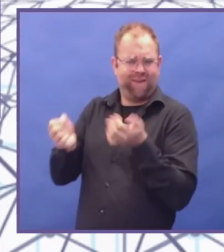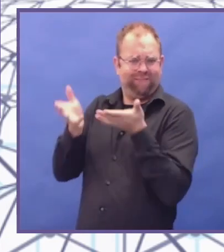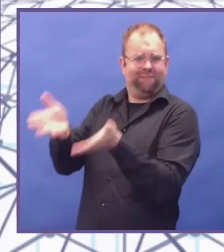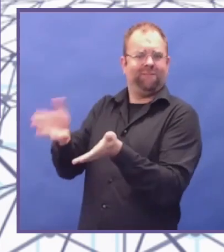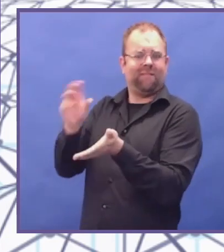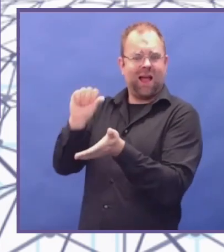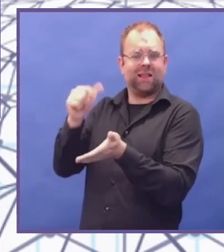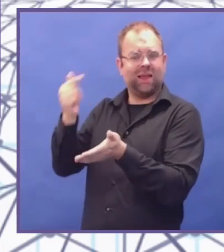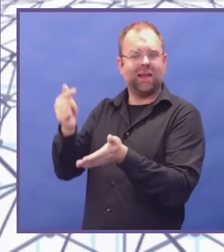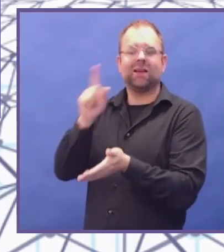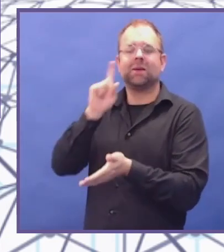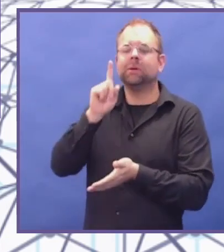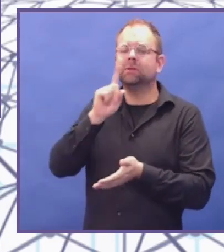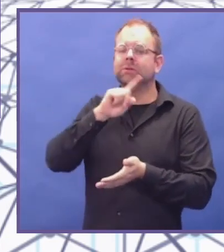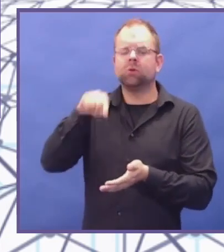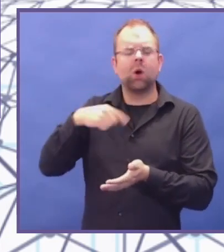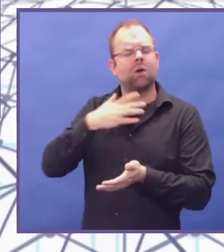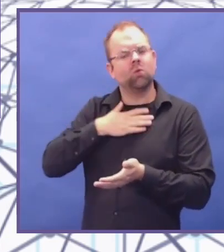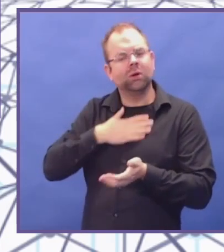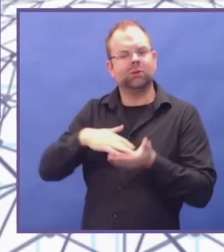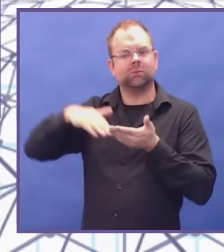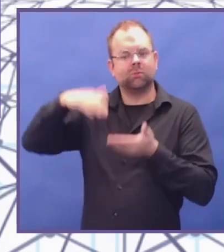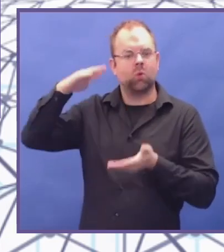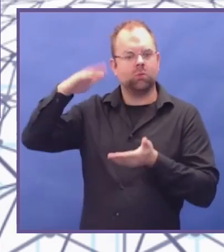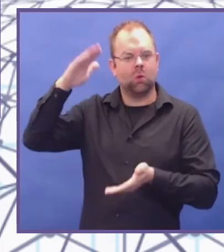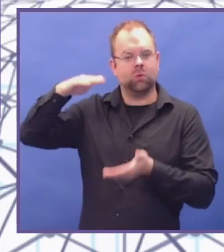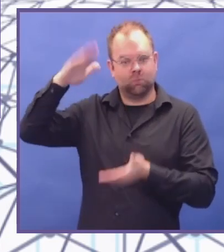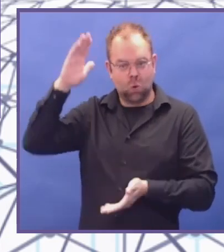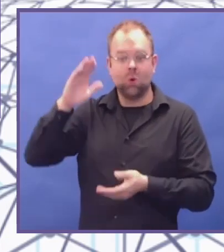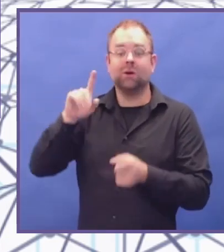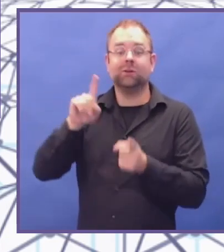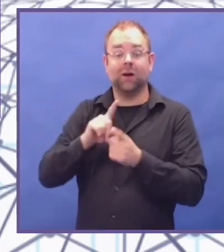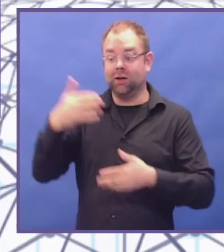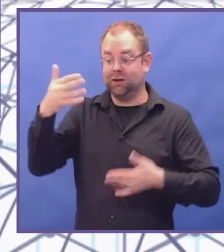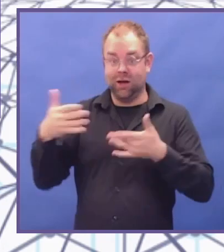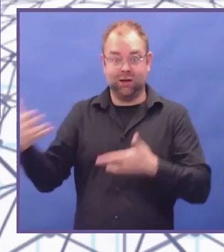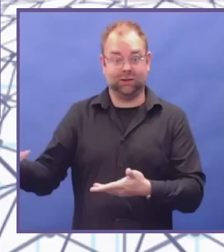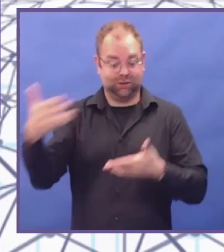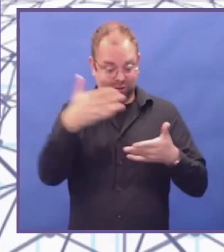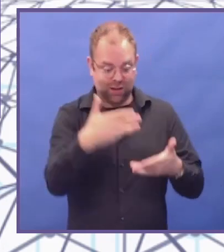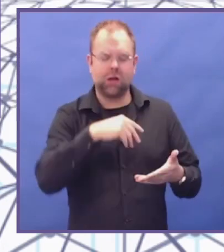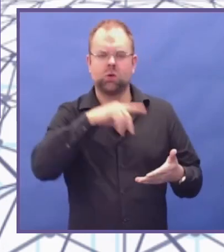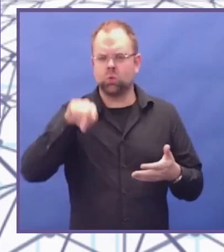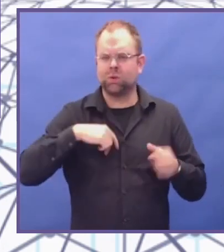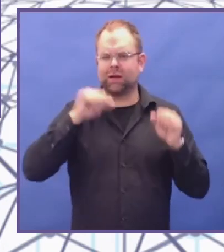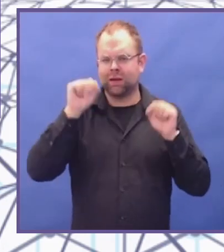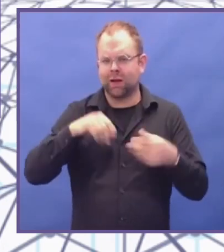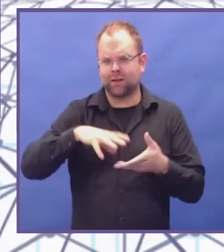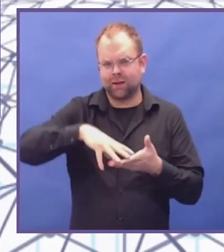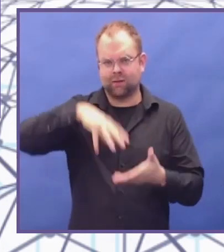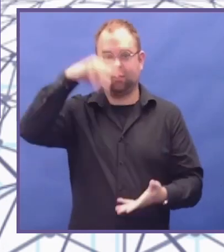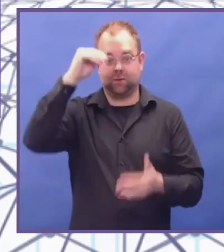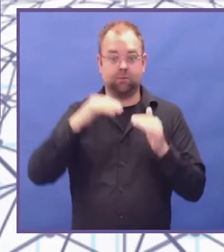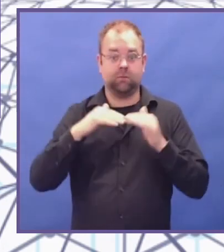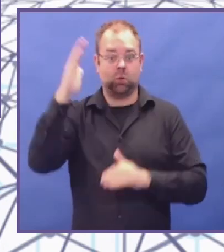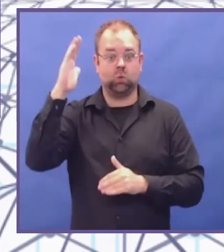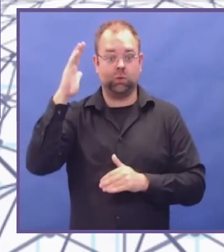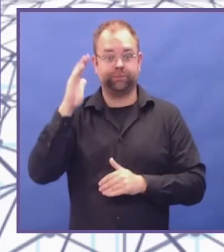which are similar but not directly comparable. But these surveys can be harmonised, which is a valuable process to observe trends over time.